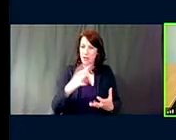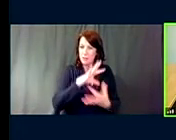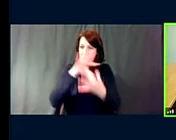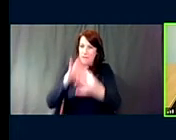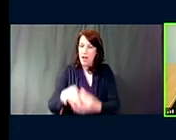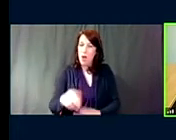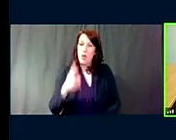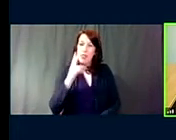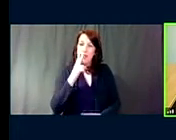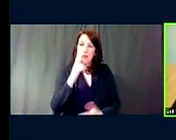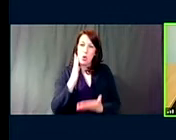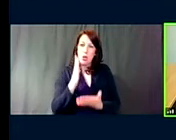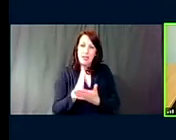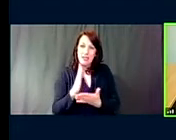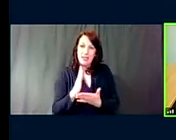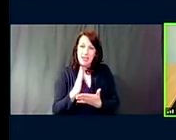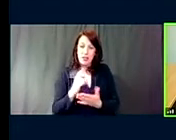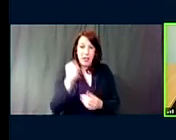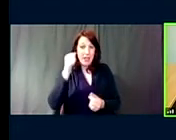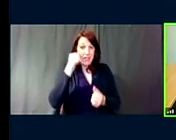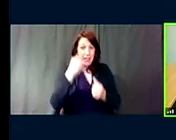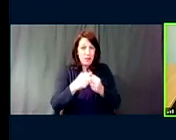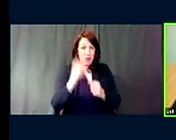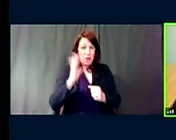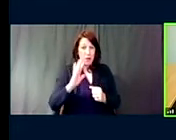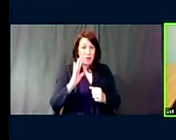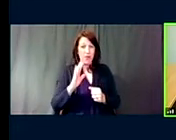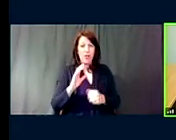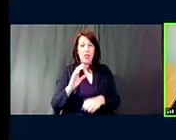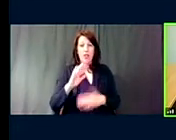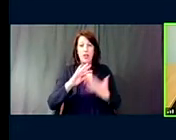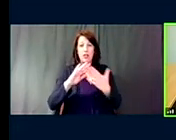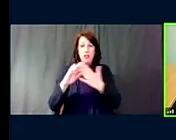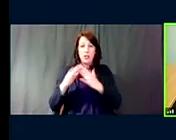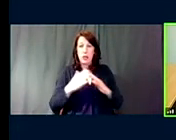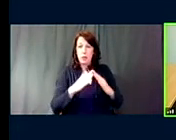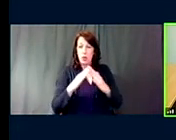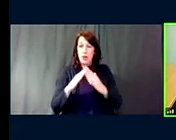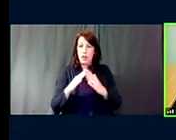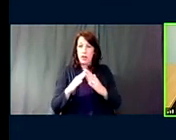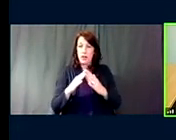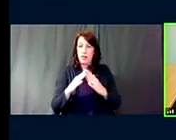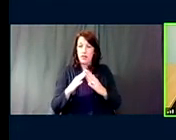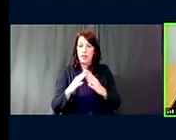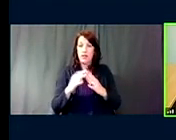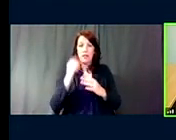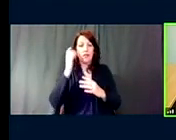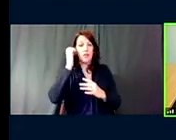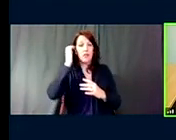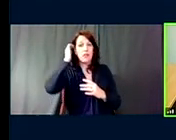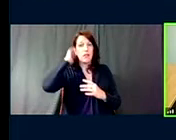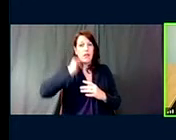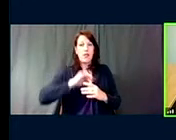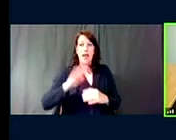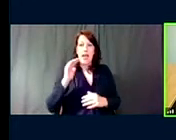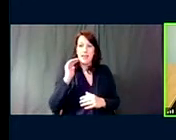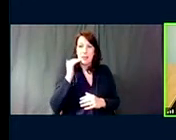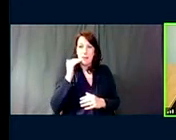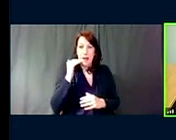WANTED TO US DO SOMETHING WITH SMOKING CESSATION. AS YOU RECALL ME SAYING